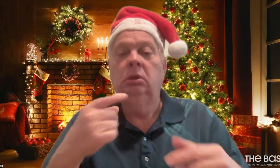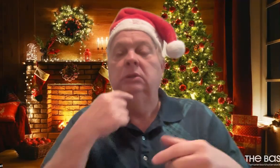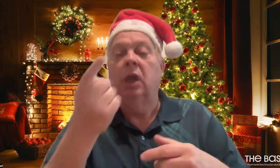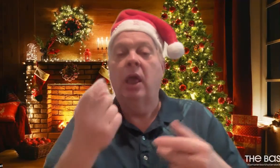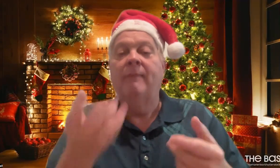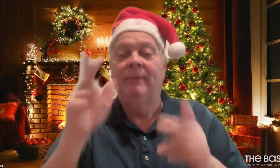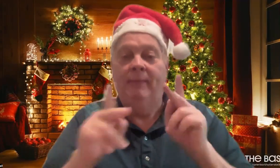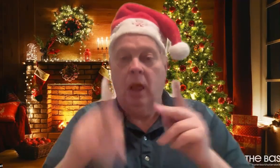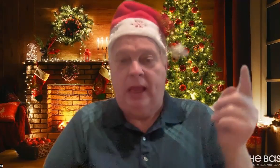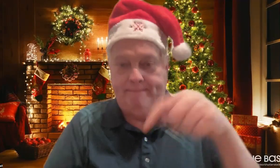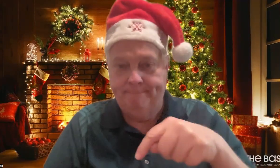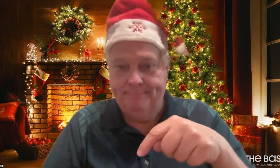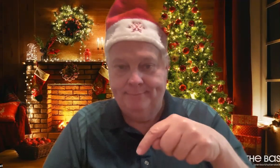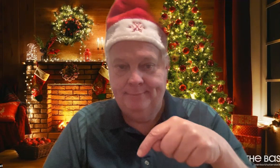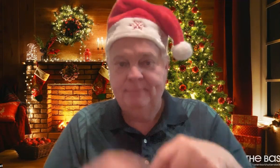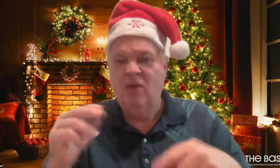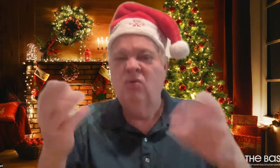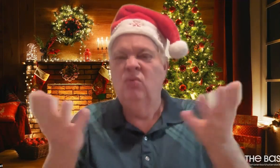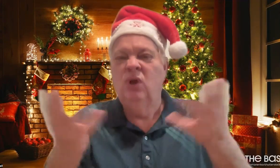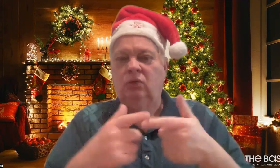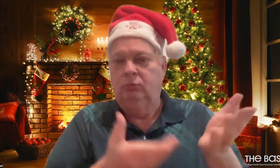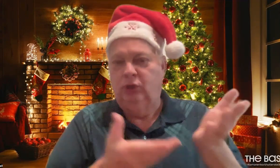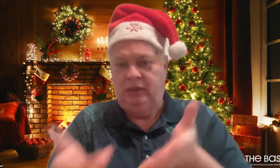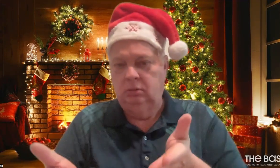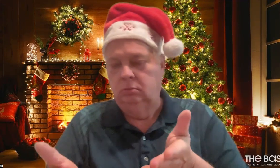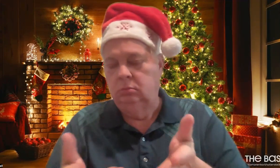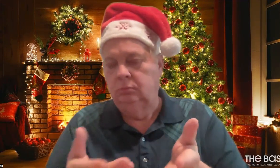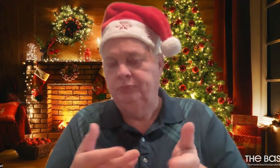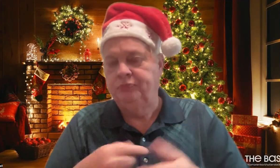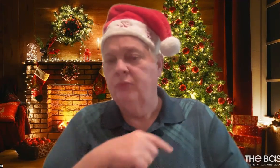That tells us how many people are coming. Say what you are bringing too.